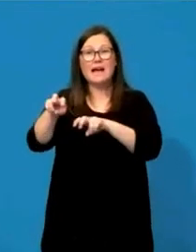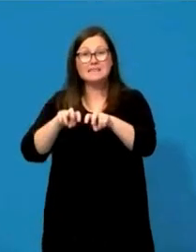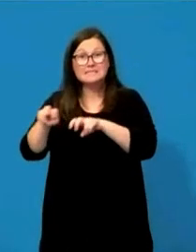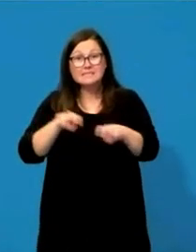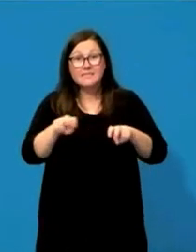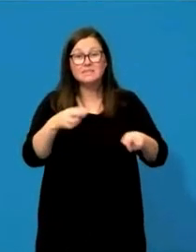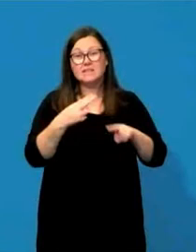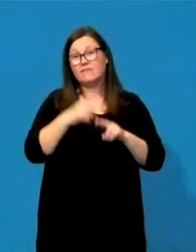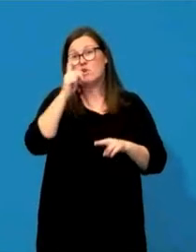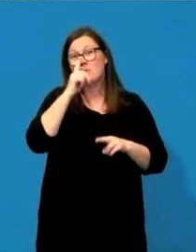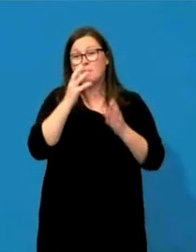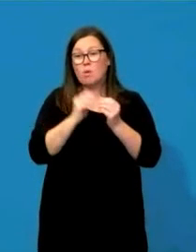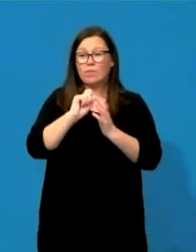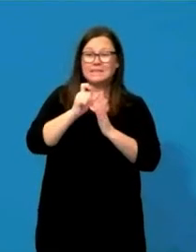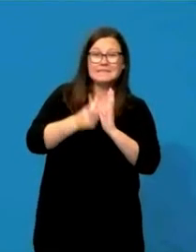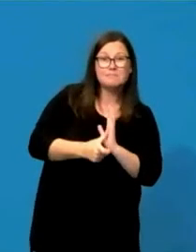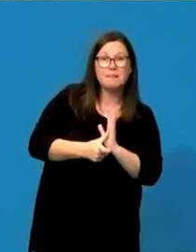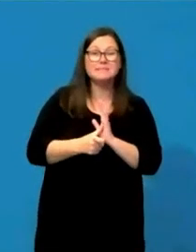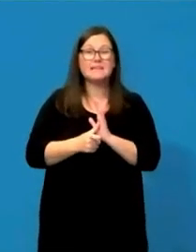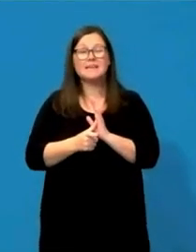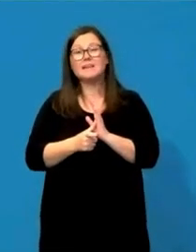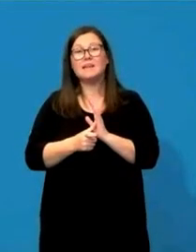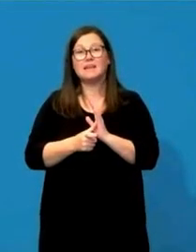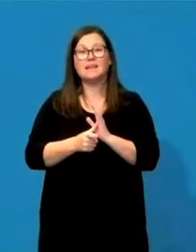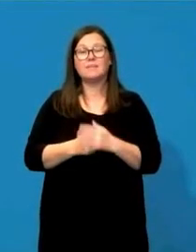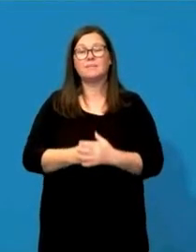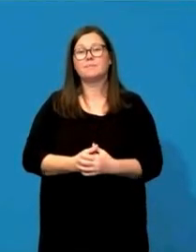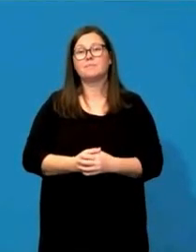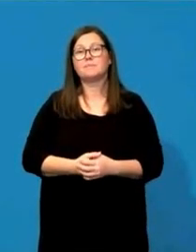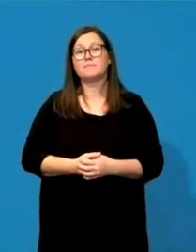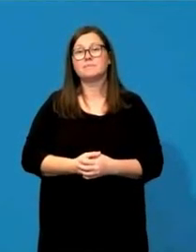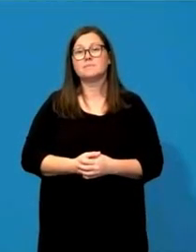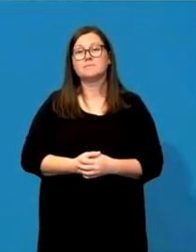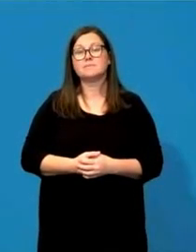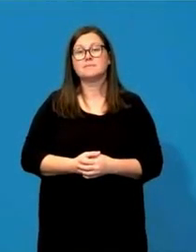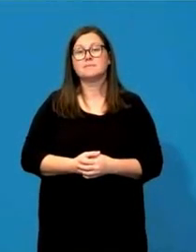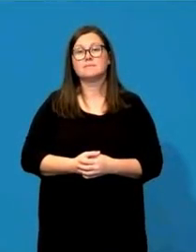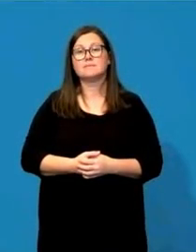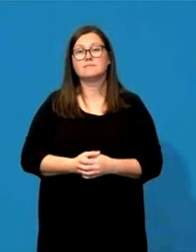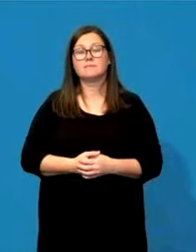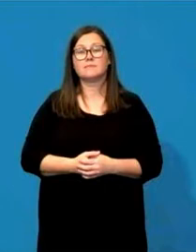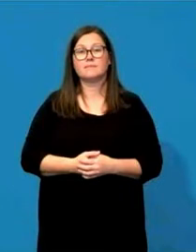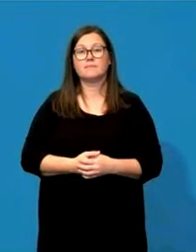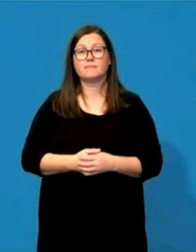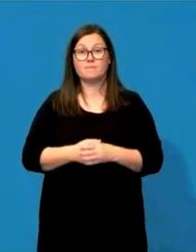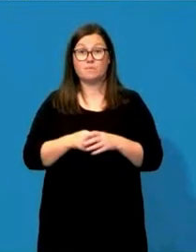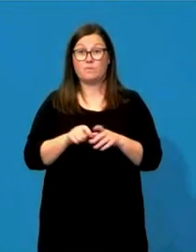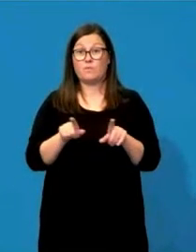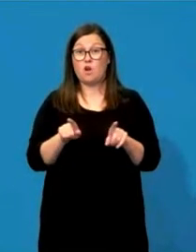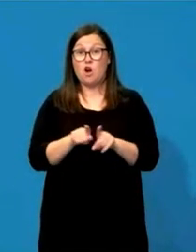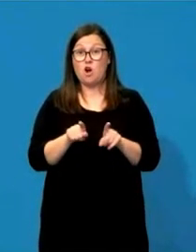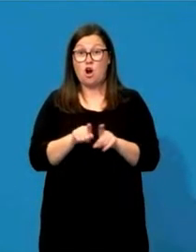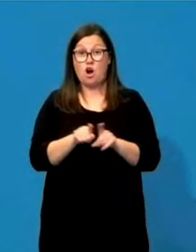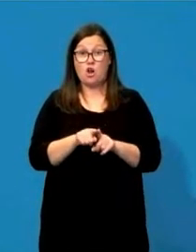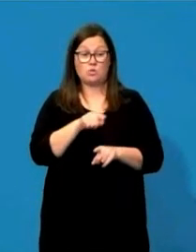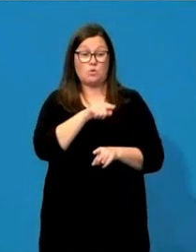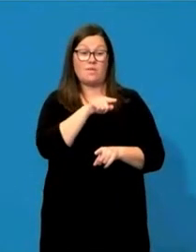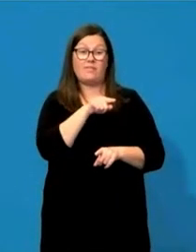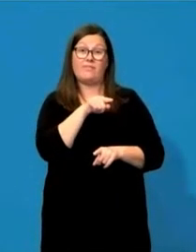occupied. And one other thing that they did was advertise locally for support workers,